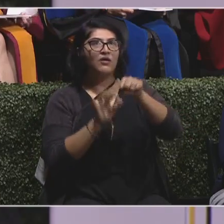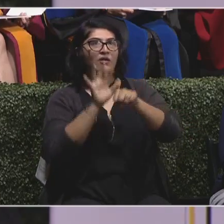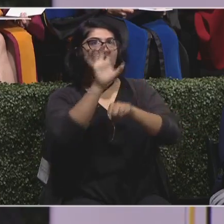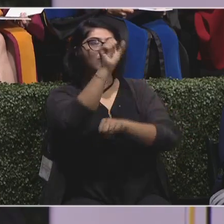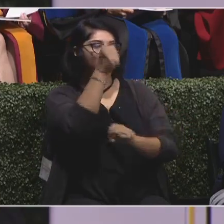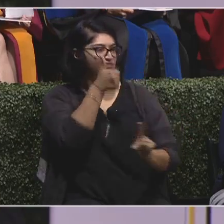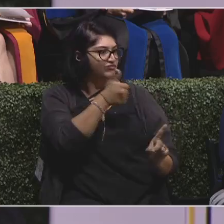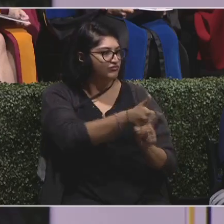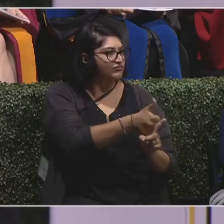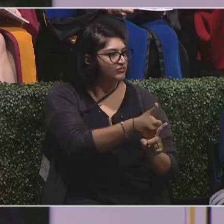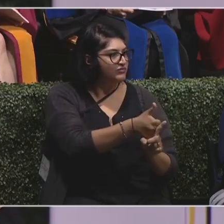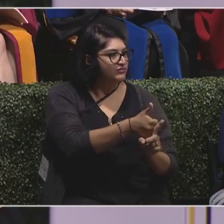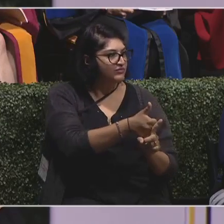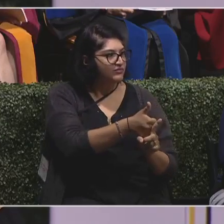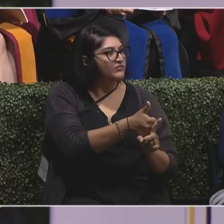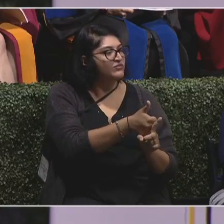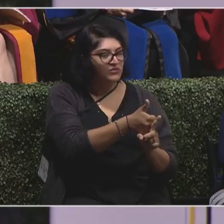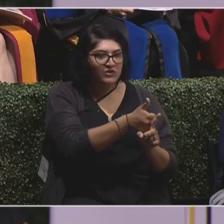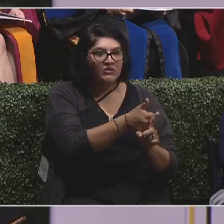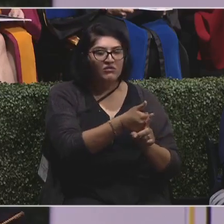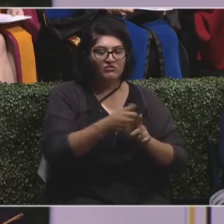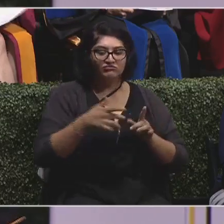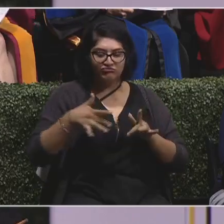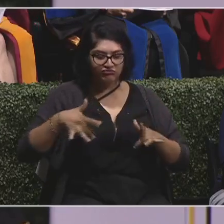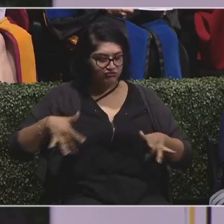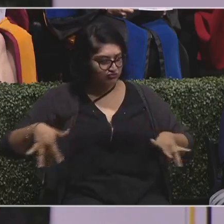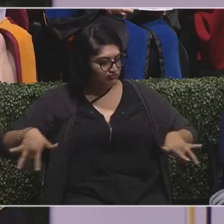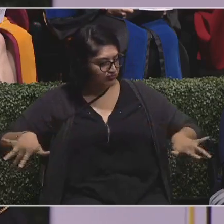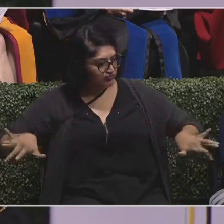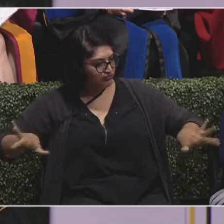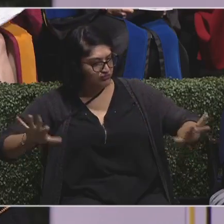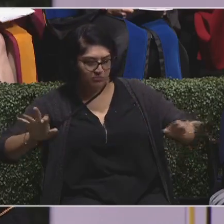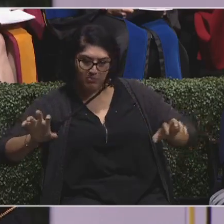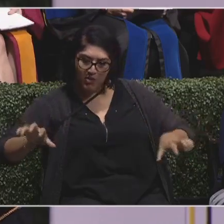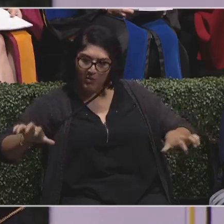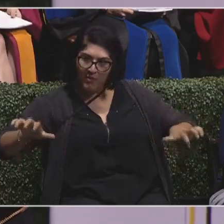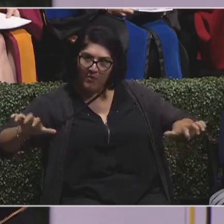TODAY YOU STAND ON THE PEAK OF A GREAT MOUNTAIN LOOKING AT THE WORLD IN YOUR